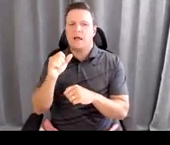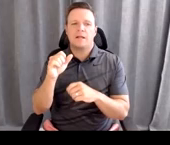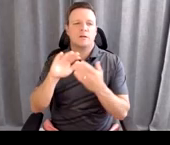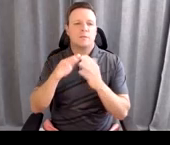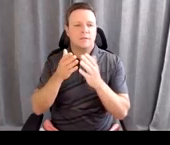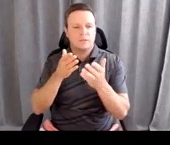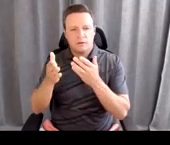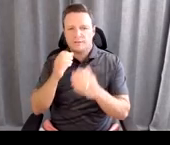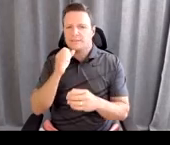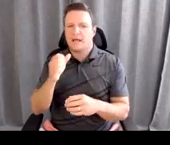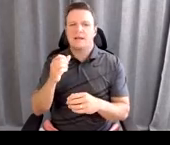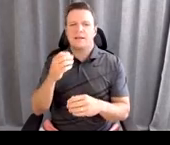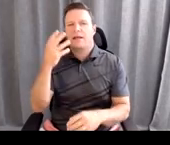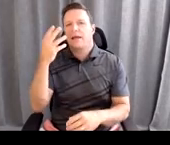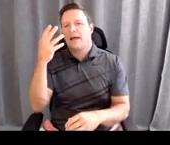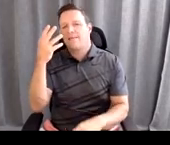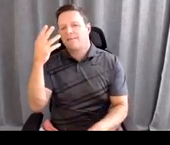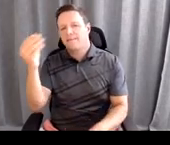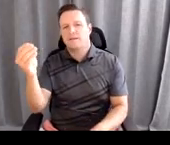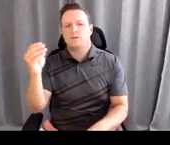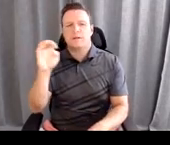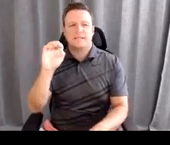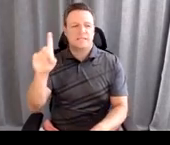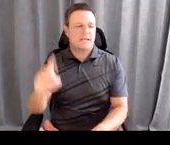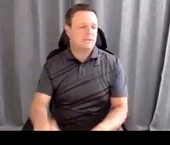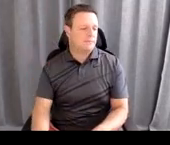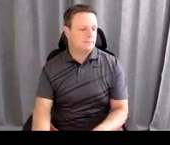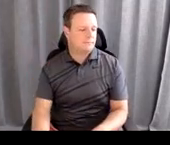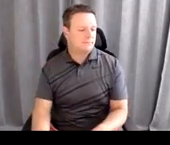So how and again, often times this stuff gets lumped together.